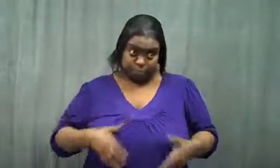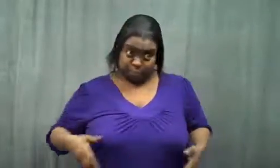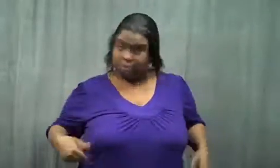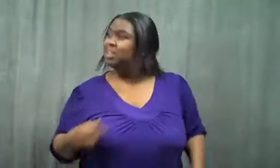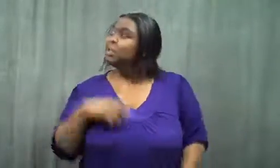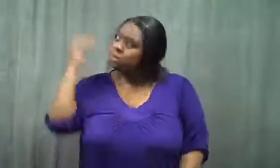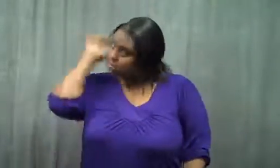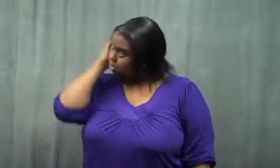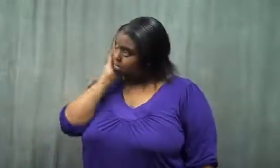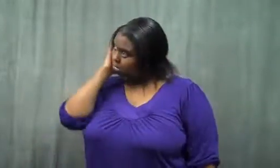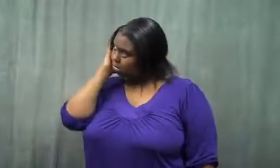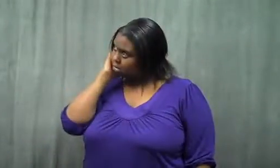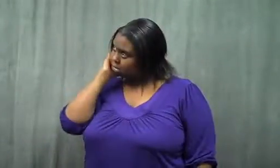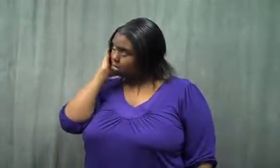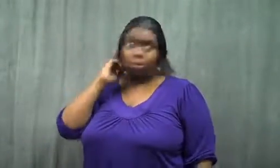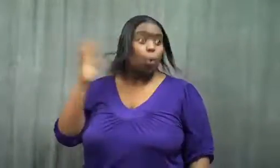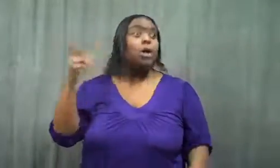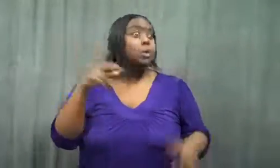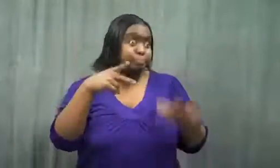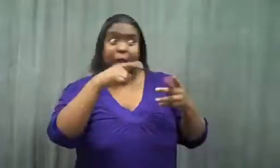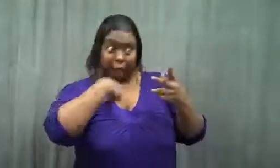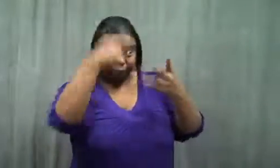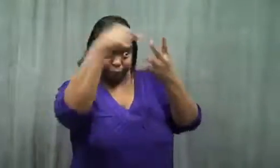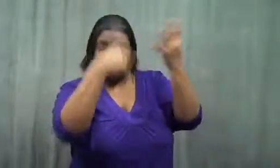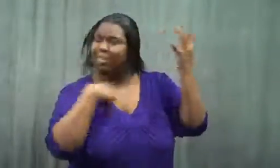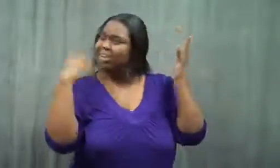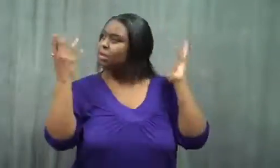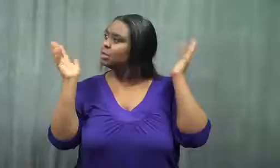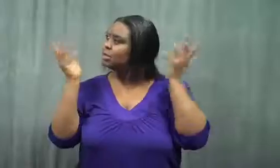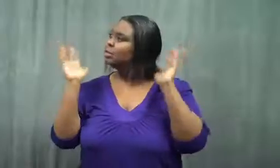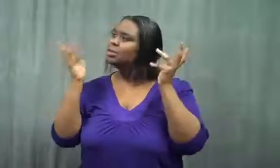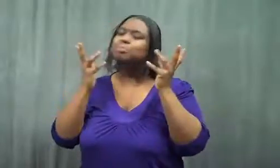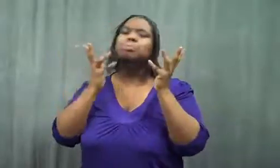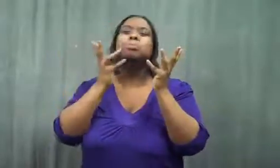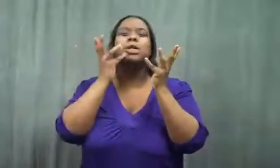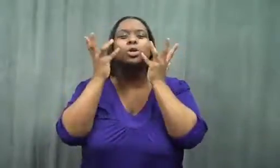"And your bra?" "Mommm!" And she'd go down the list. So embarrassing!